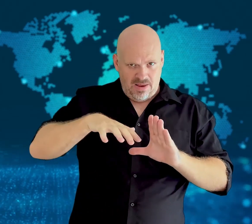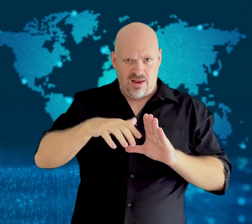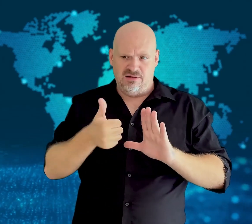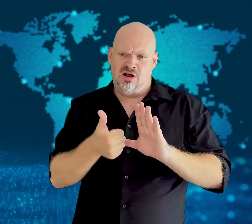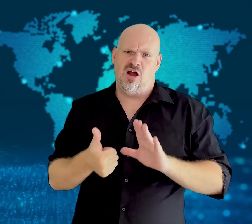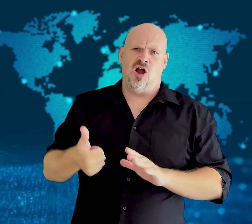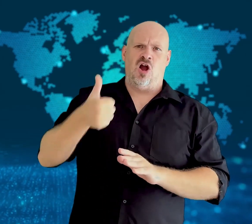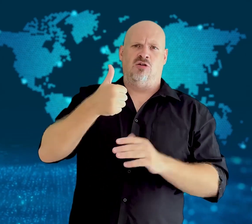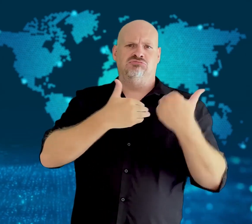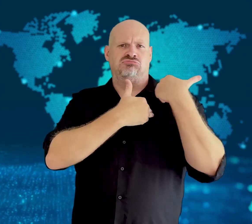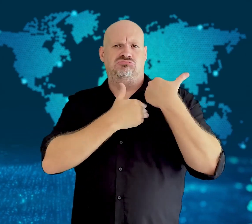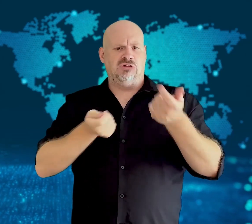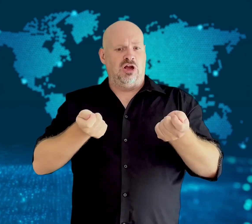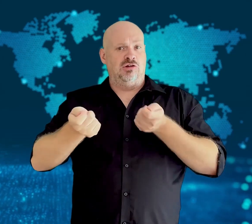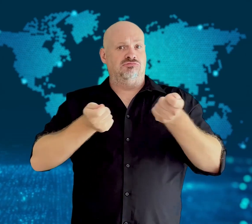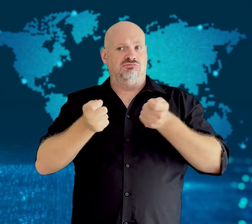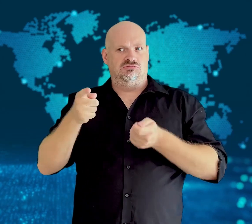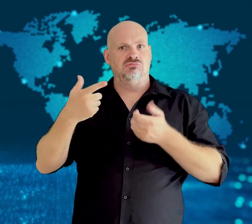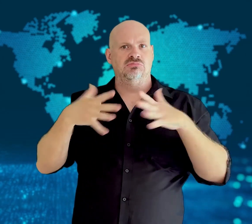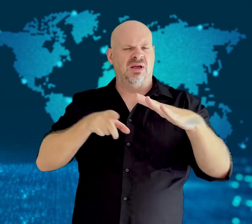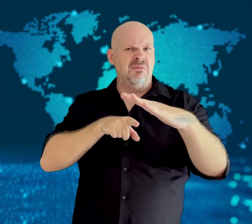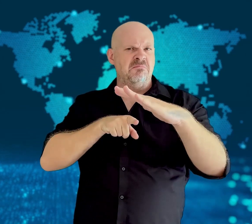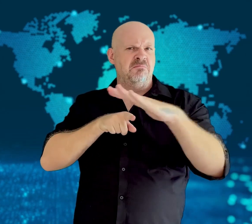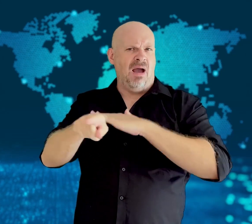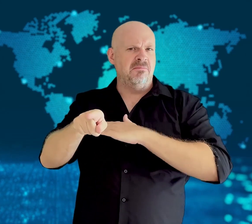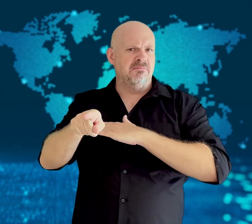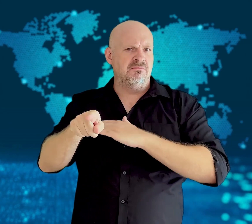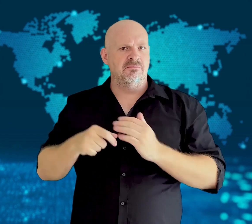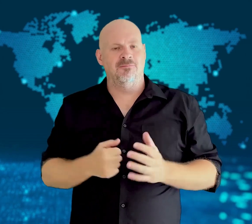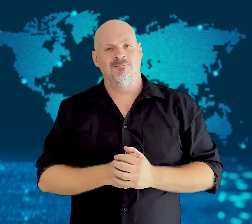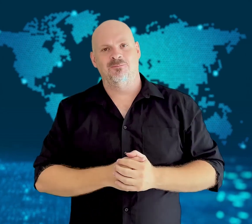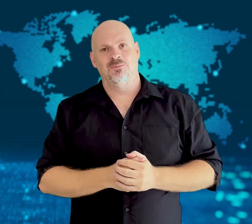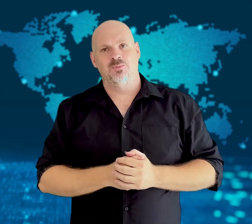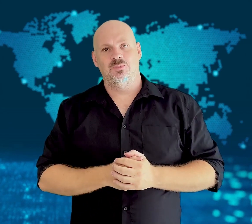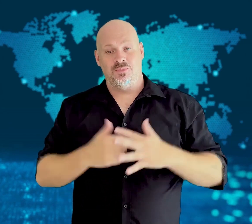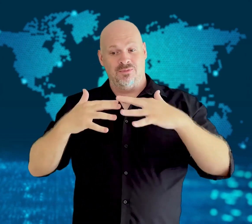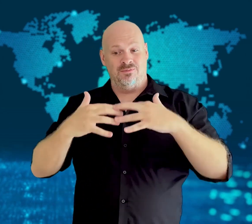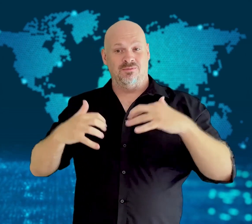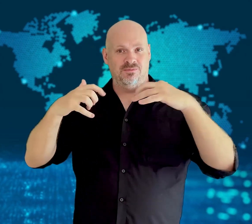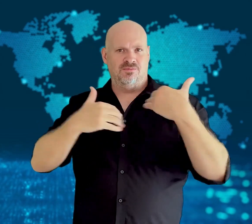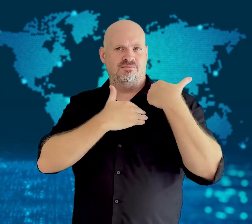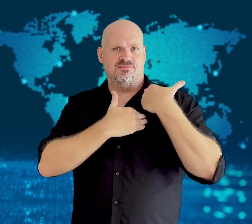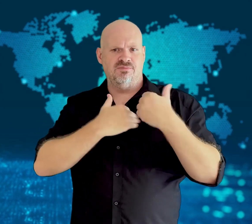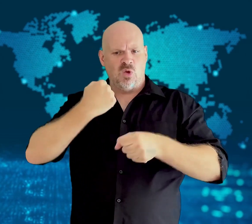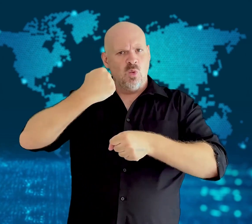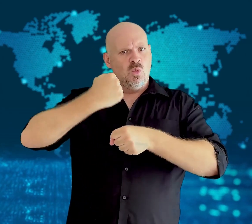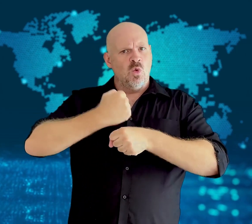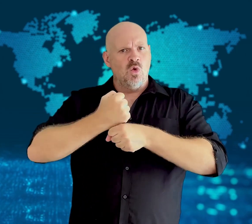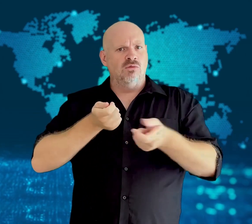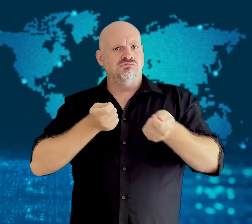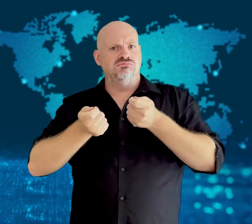but several people believe the person in charge of